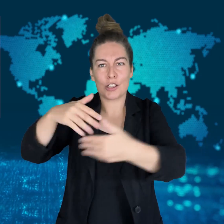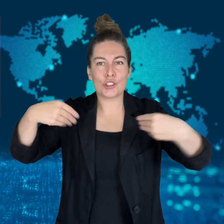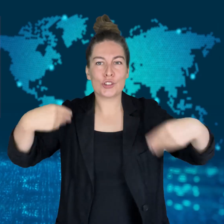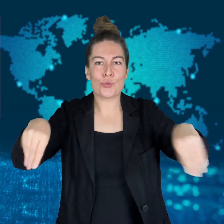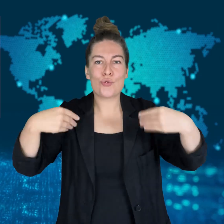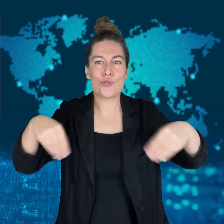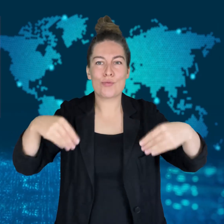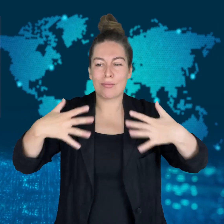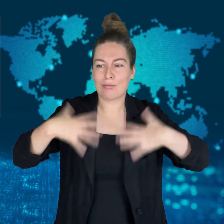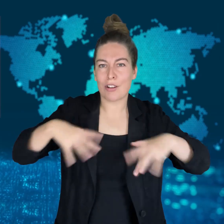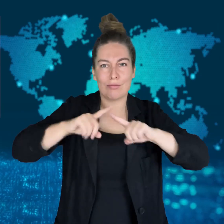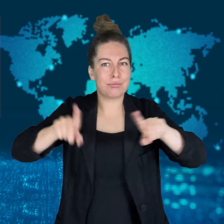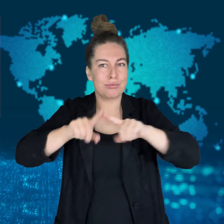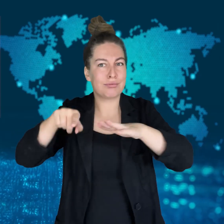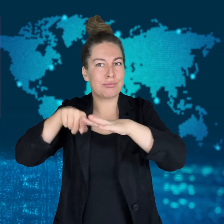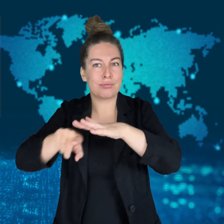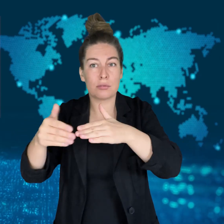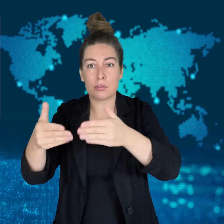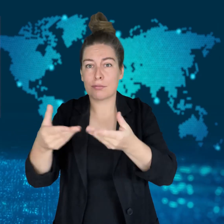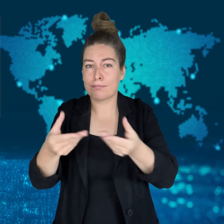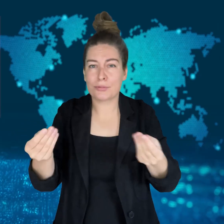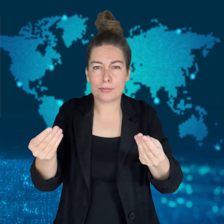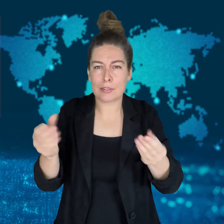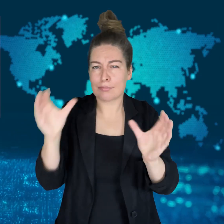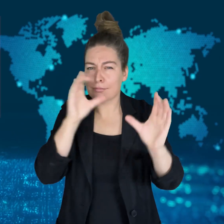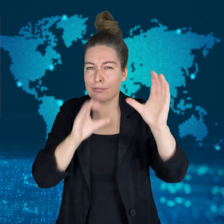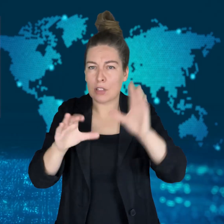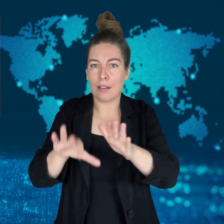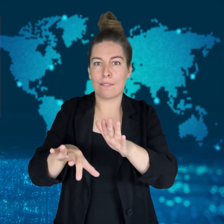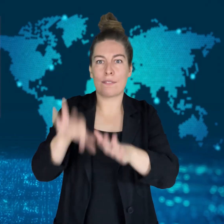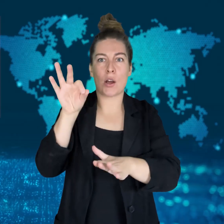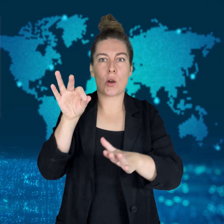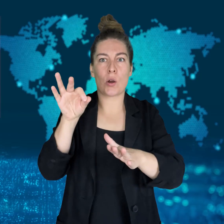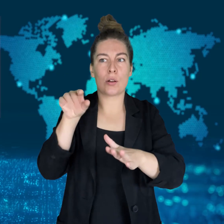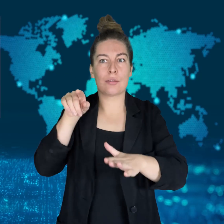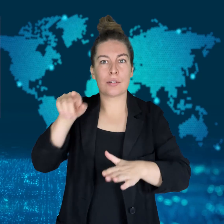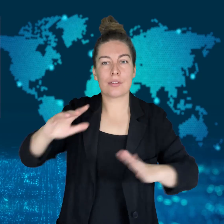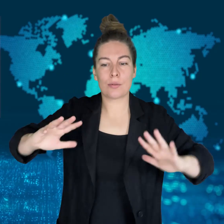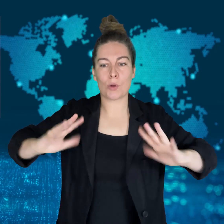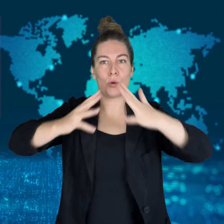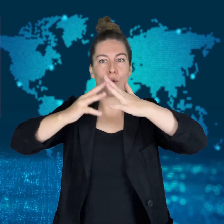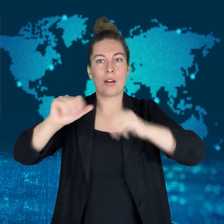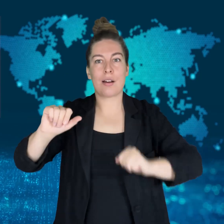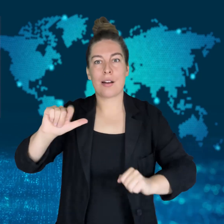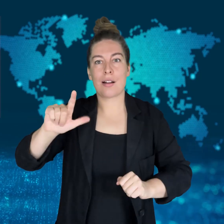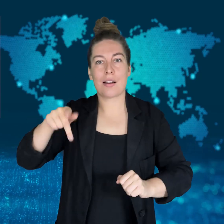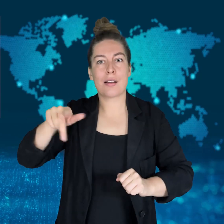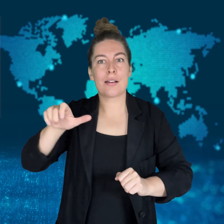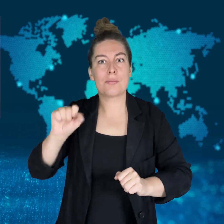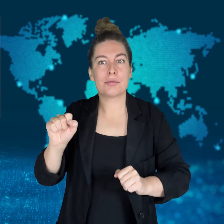at a shopping mall near Venice.